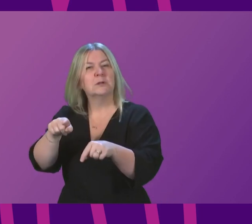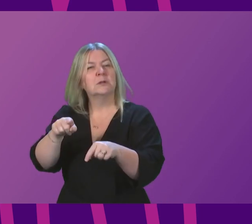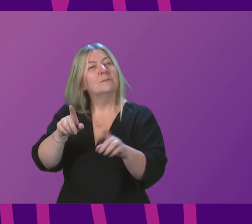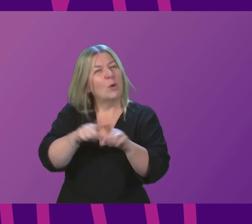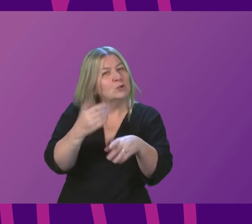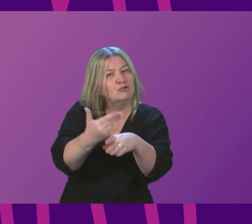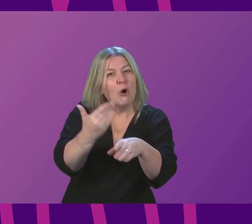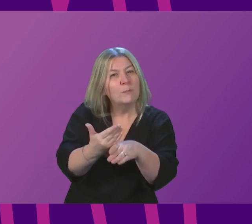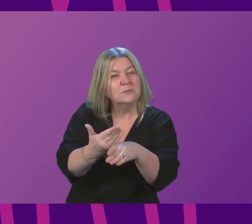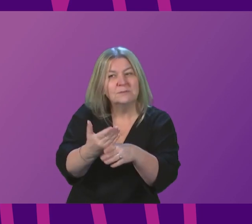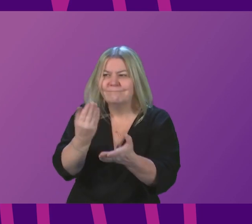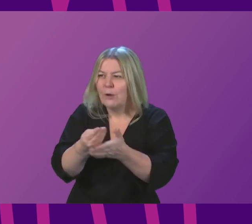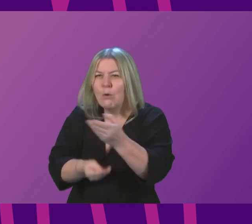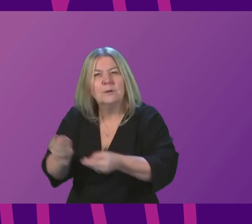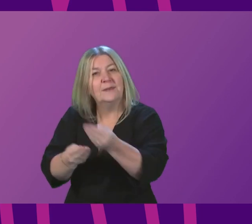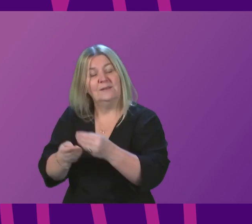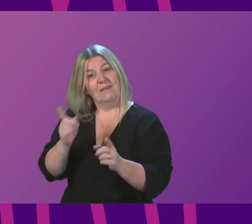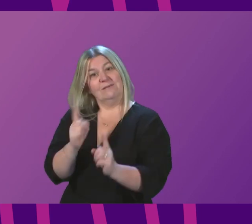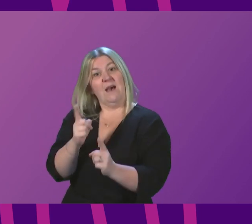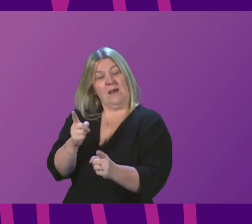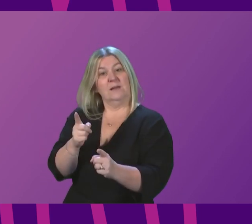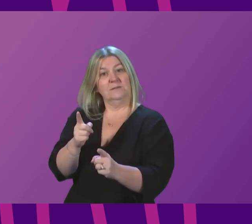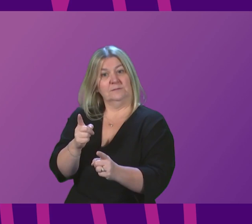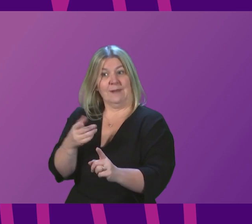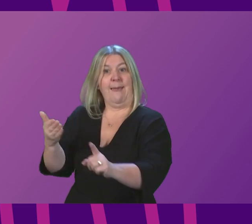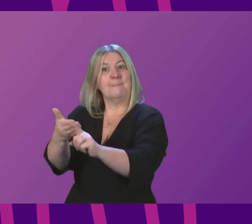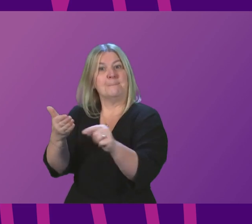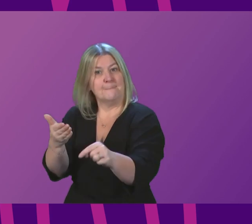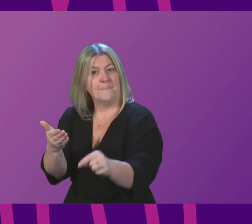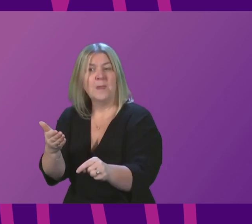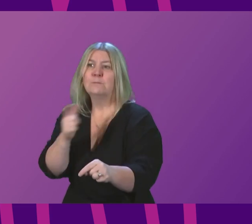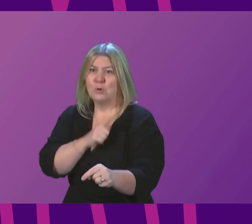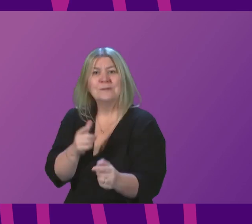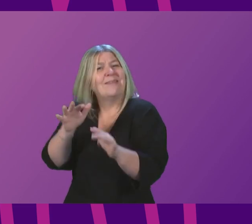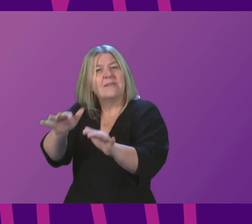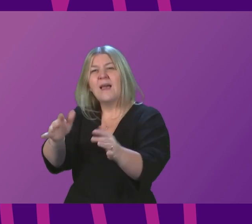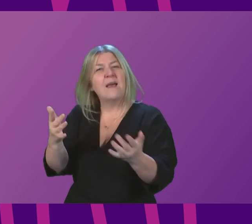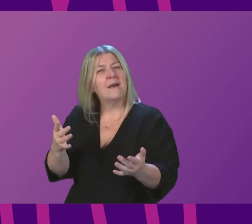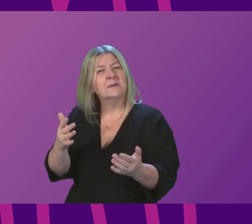needs of the country, that we maximise the vast renewable low-carbon potential that we